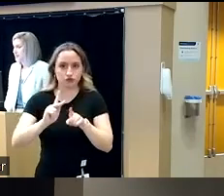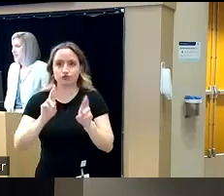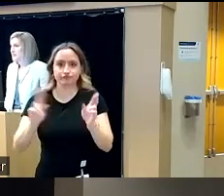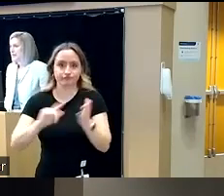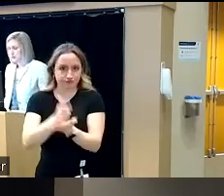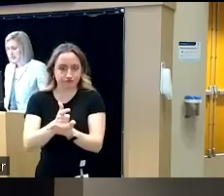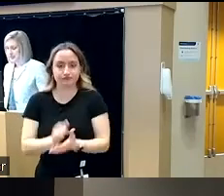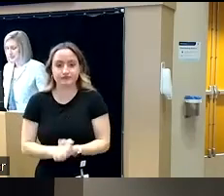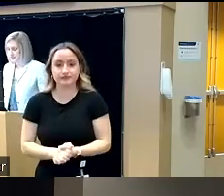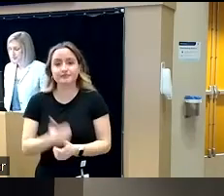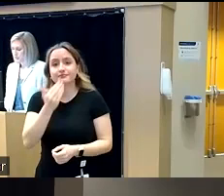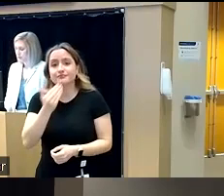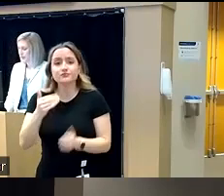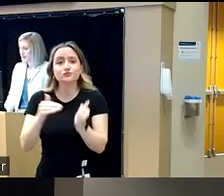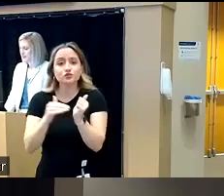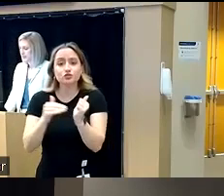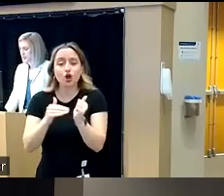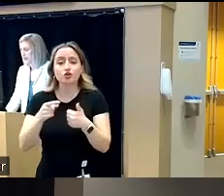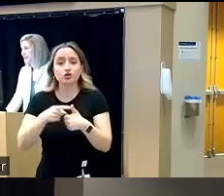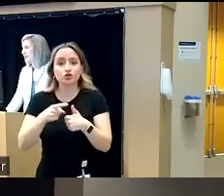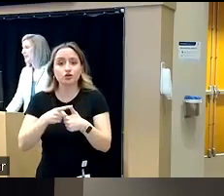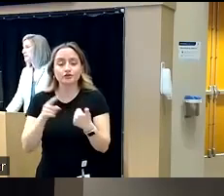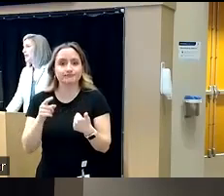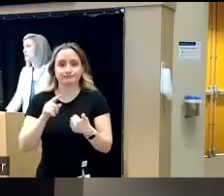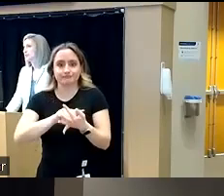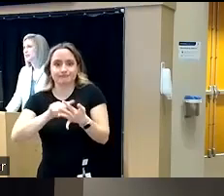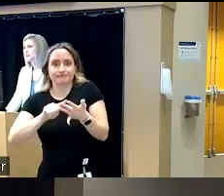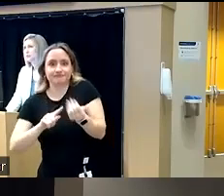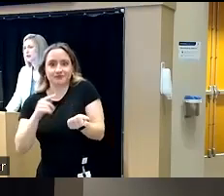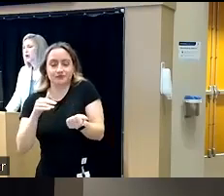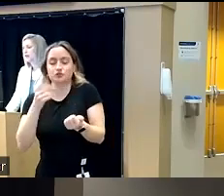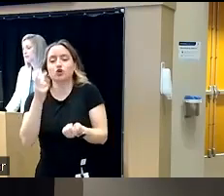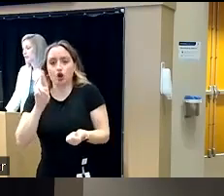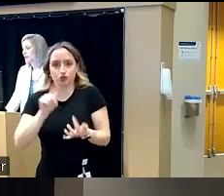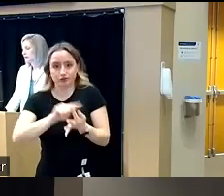a moment to thank Dr McGinnis Dr jeffrida Dr Mackey and Patrick such for all of your